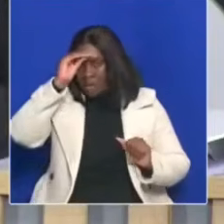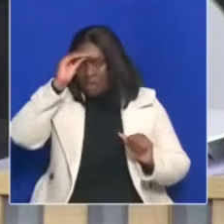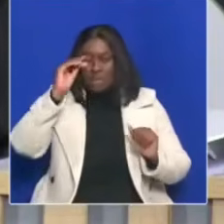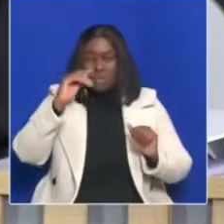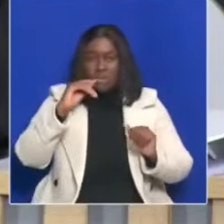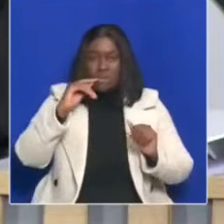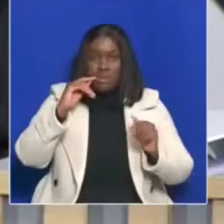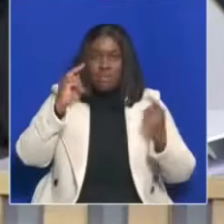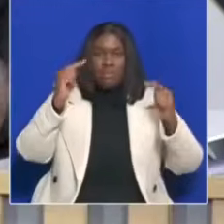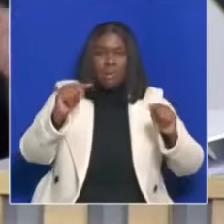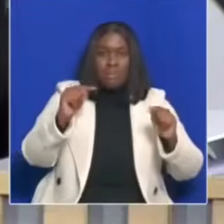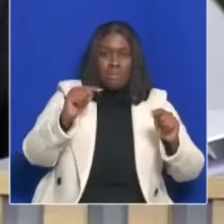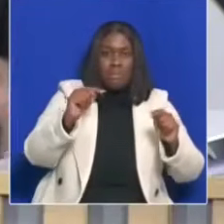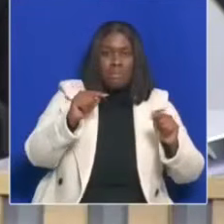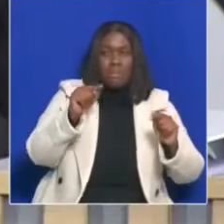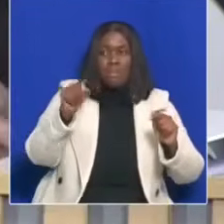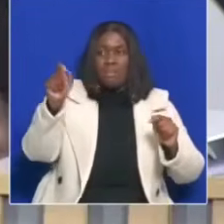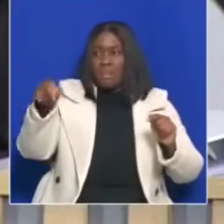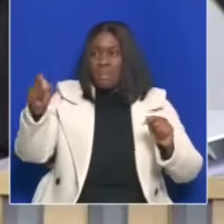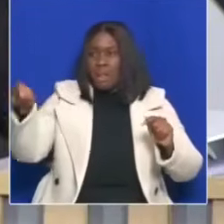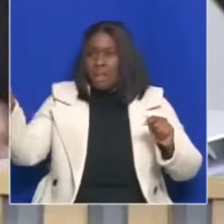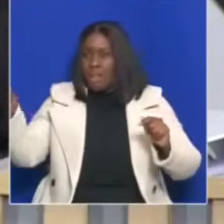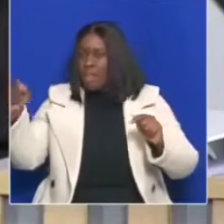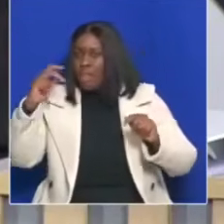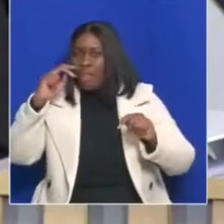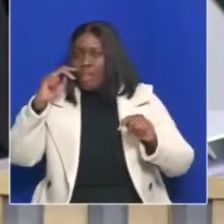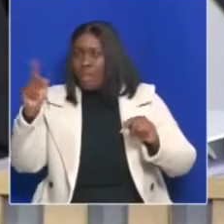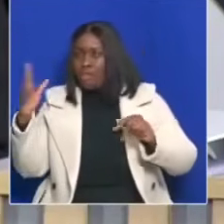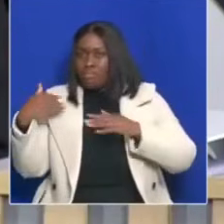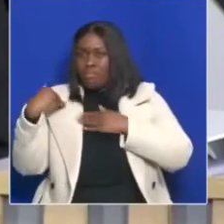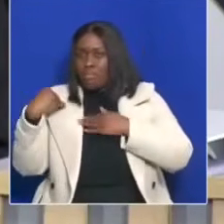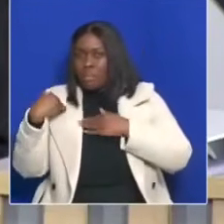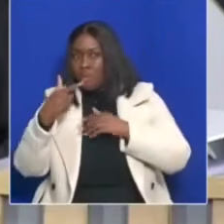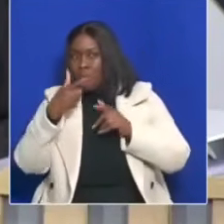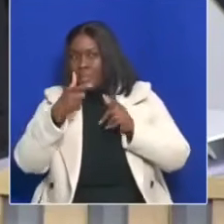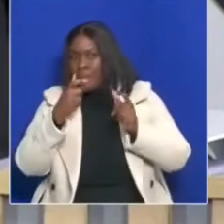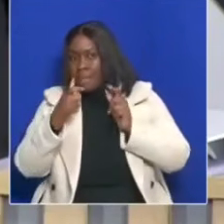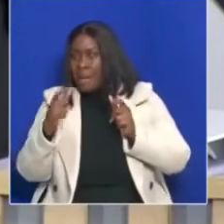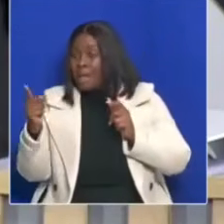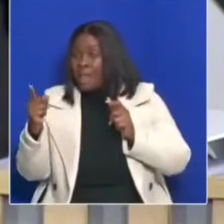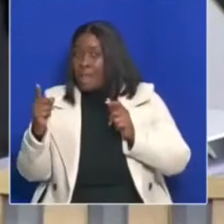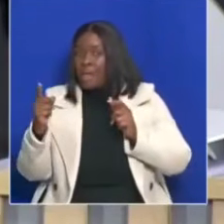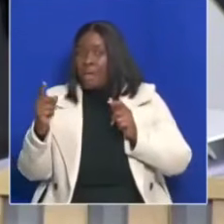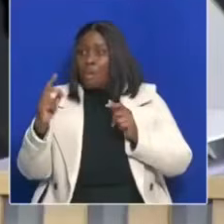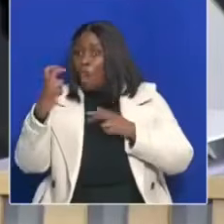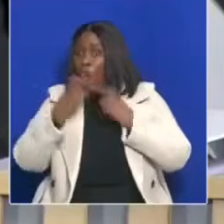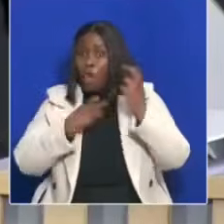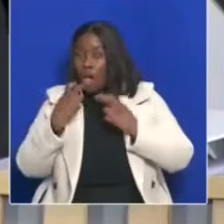and kill them. So there was no proper investigation done to actually link these